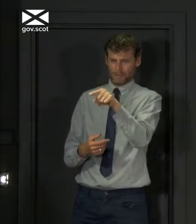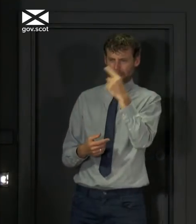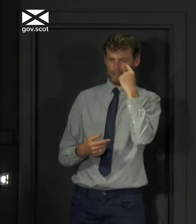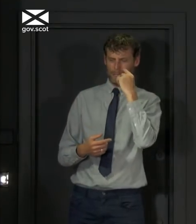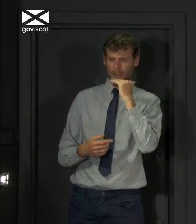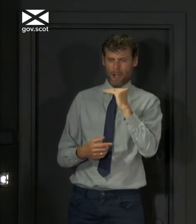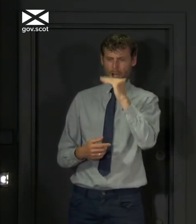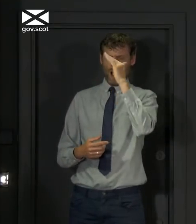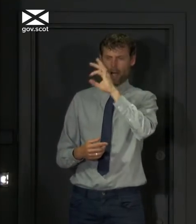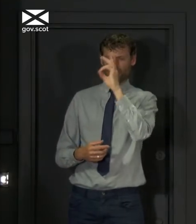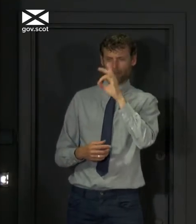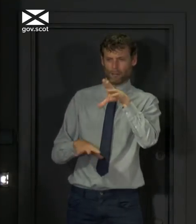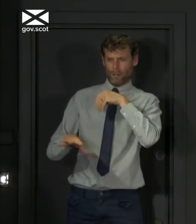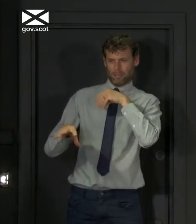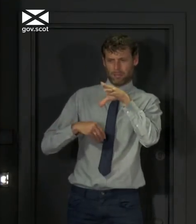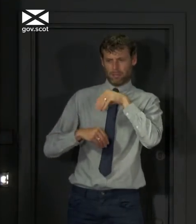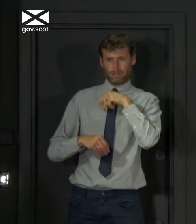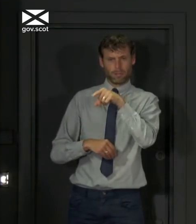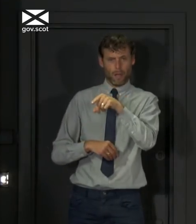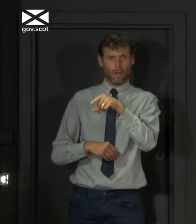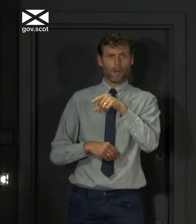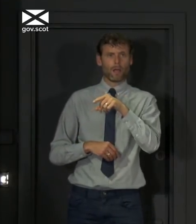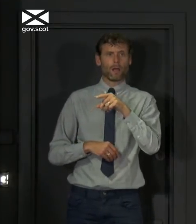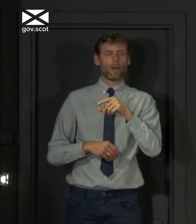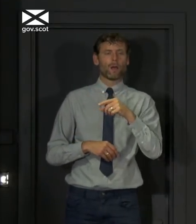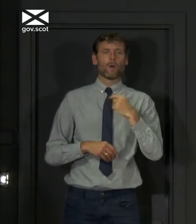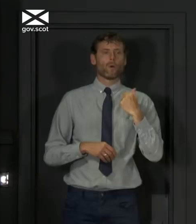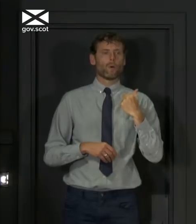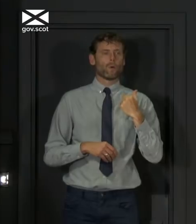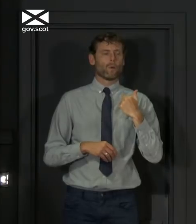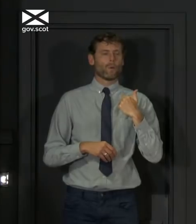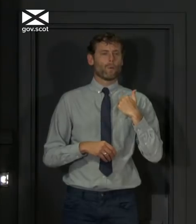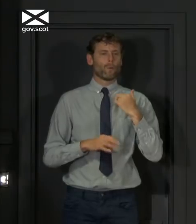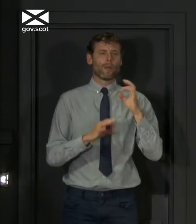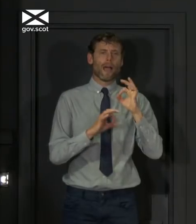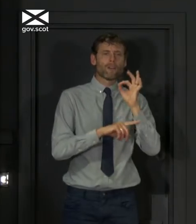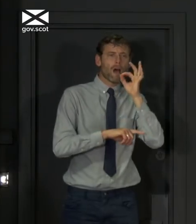specifically to advise on face coverings, I should note, but as part of what we have